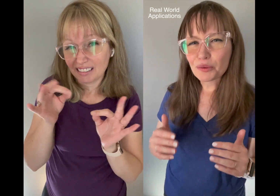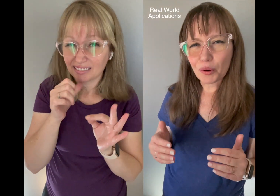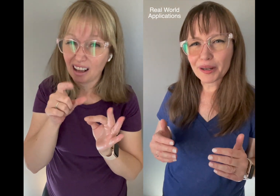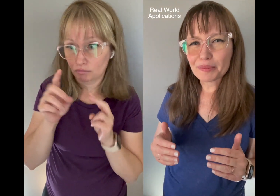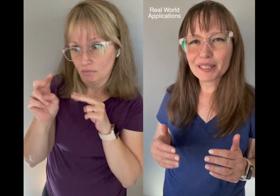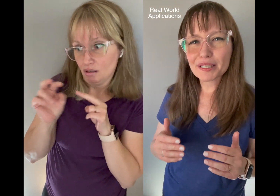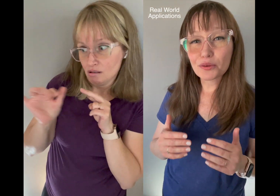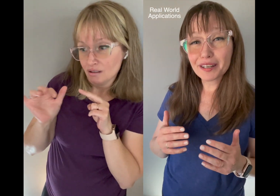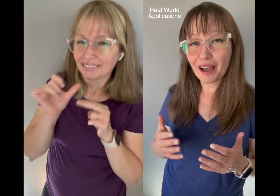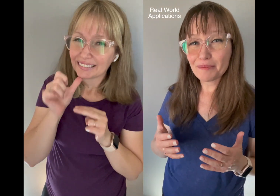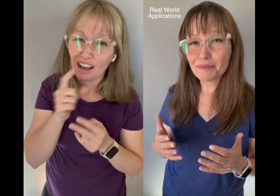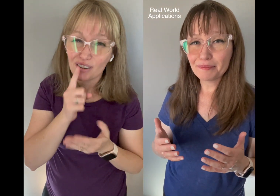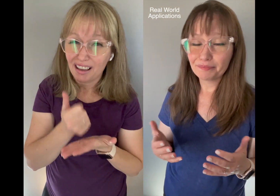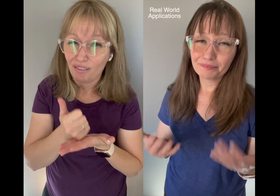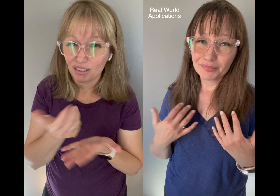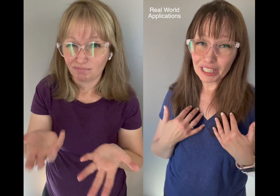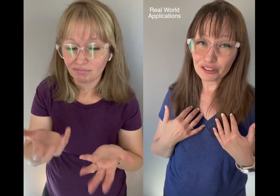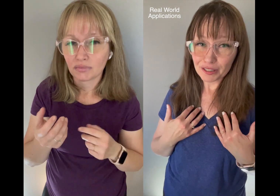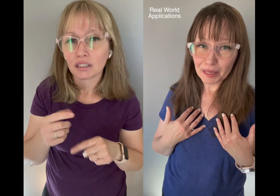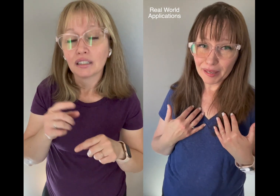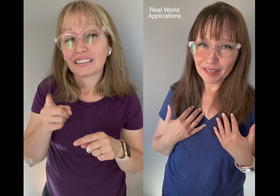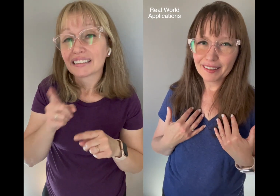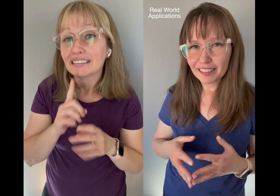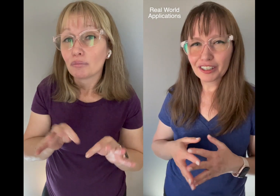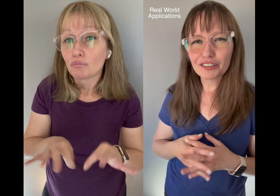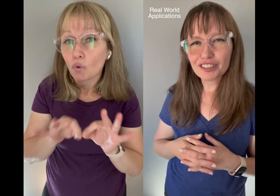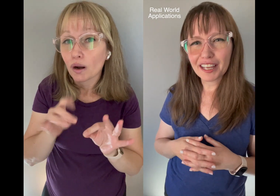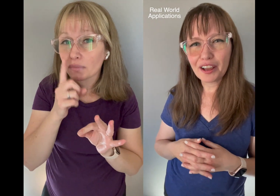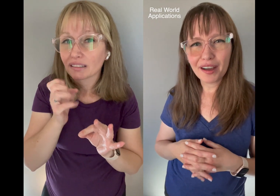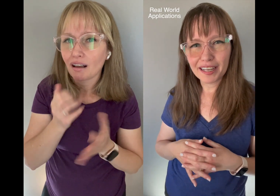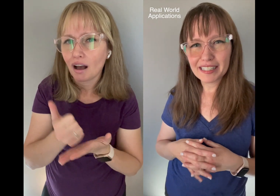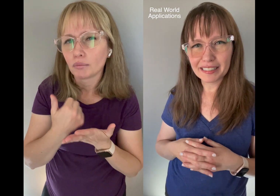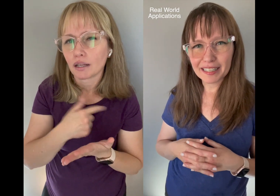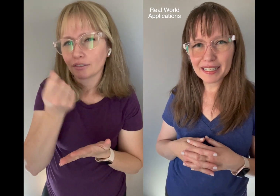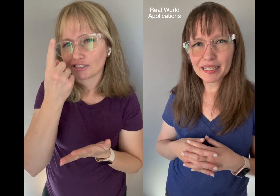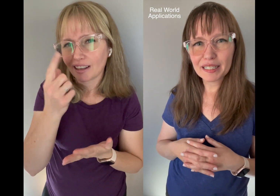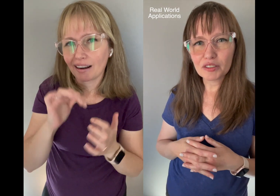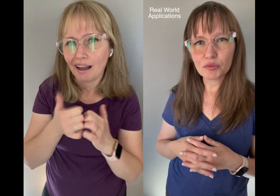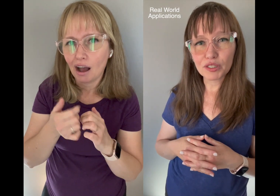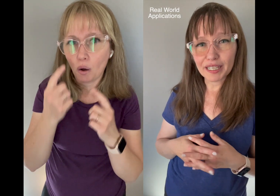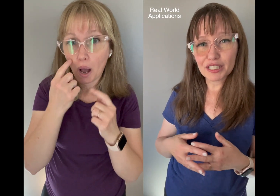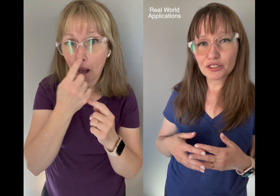important because it's going to help teachers like me to understand how eye gaze indexing relates to